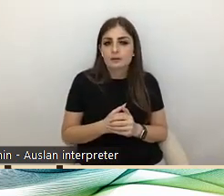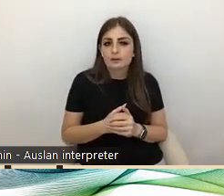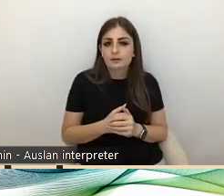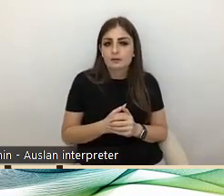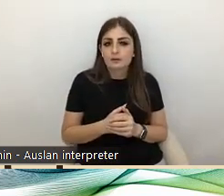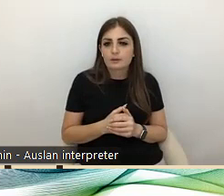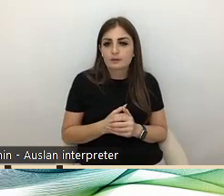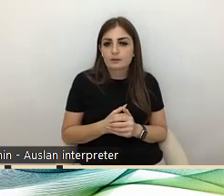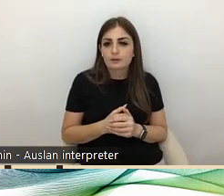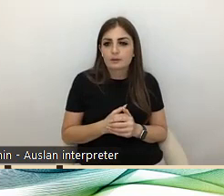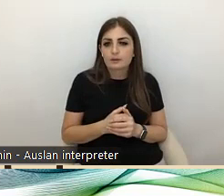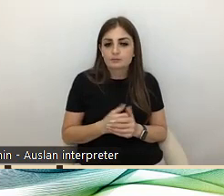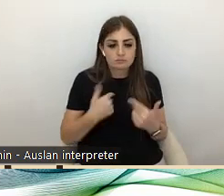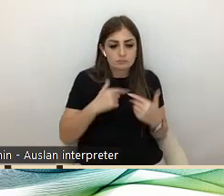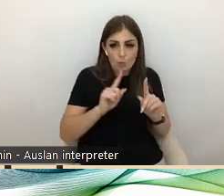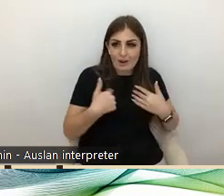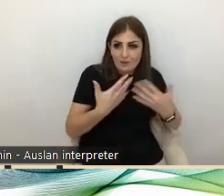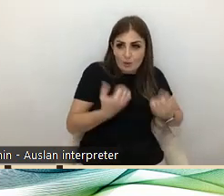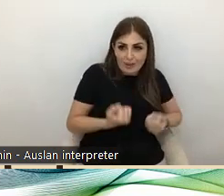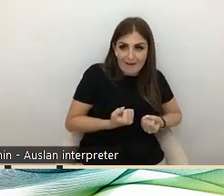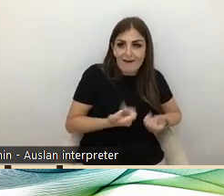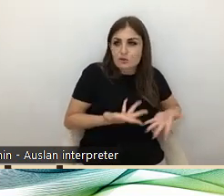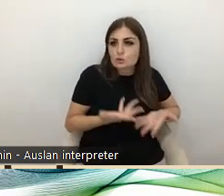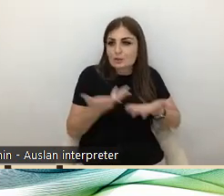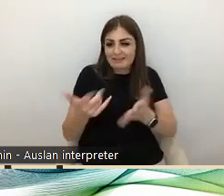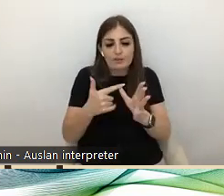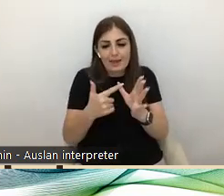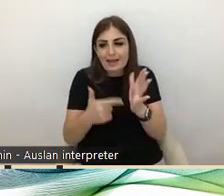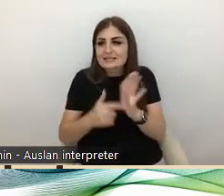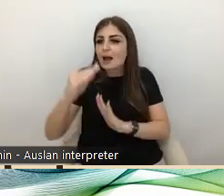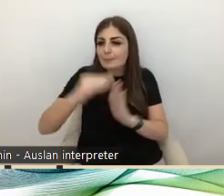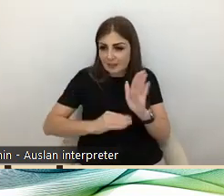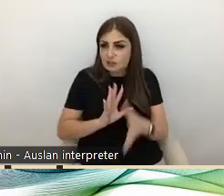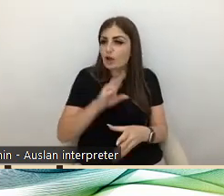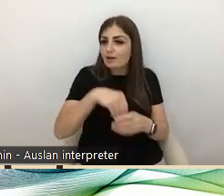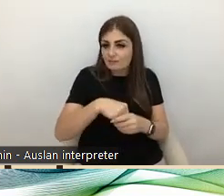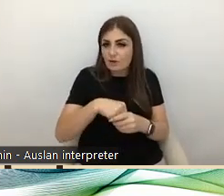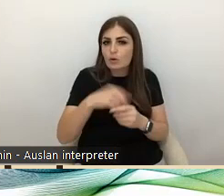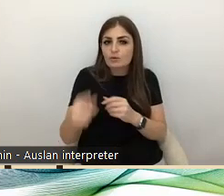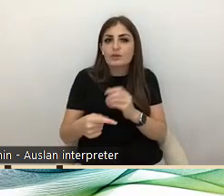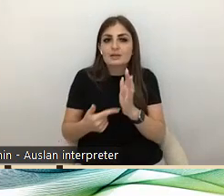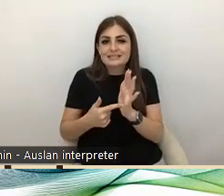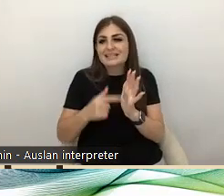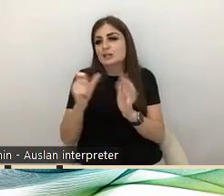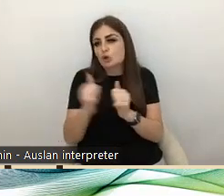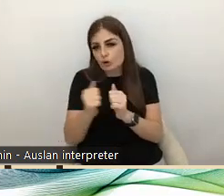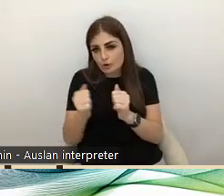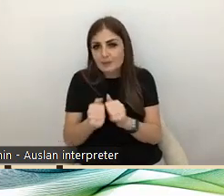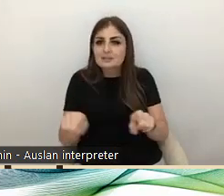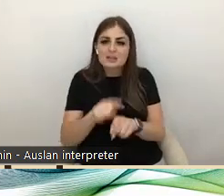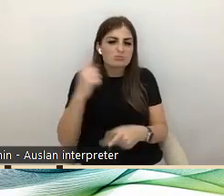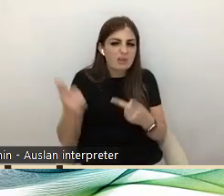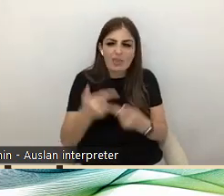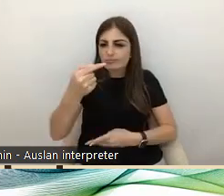the agency has for your AAT application including the T-Documents and any other documents filed